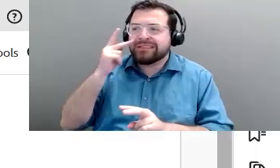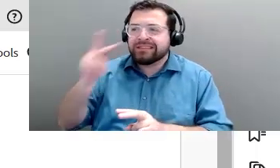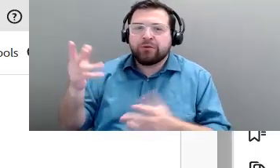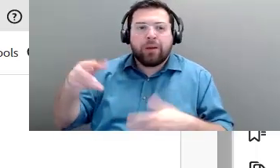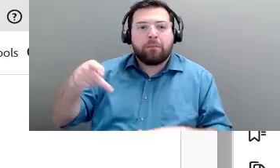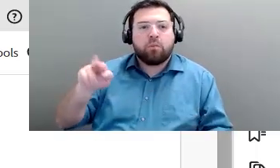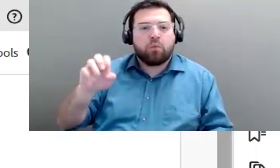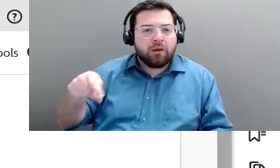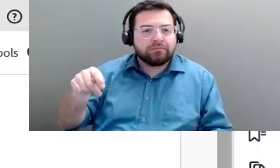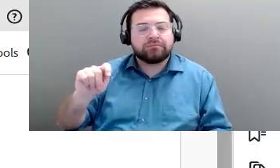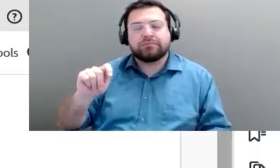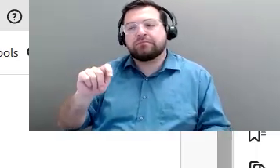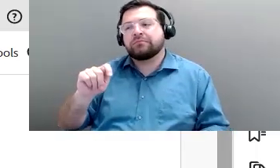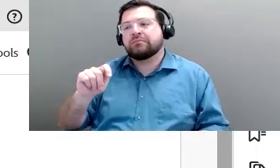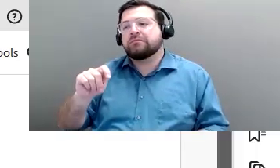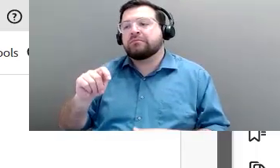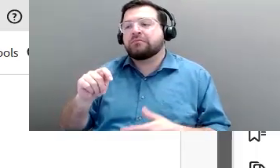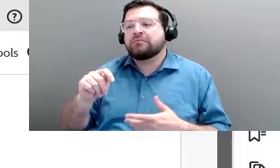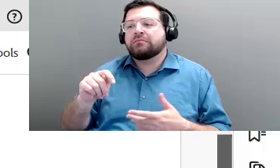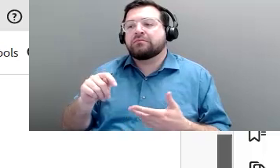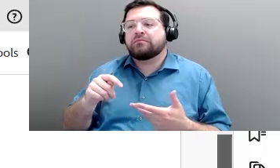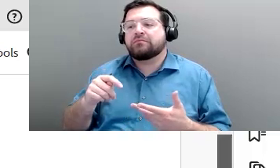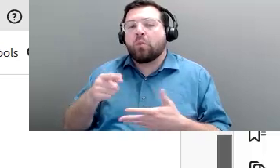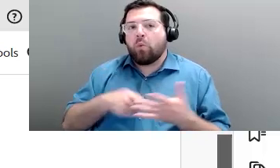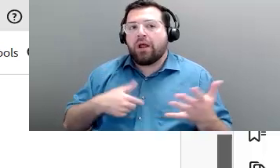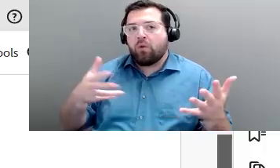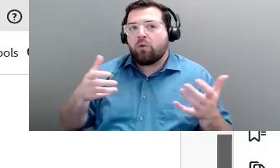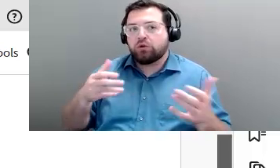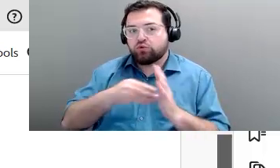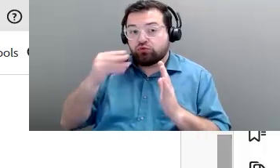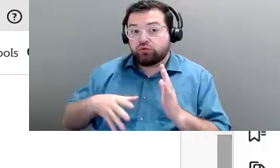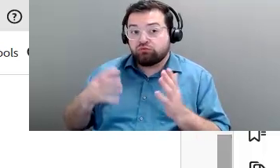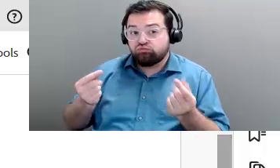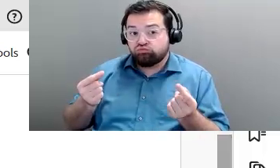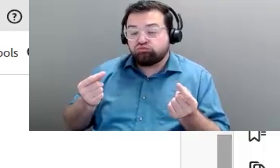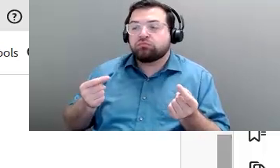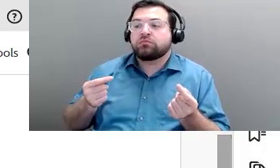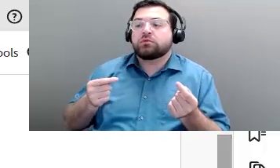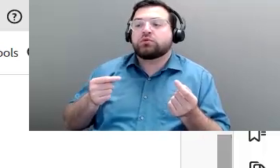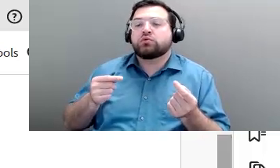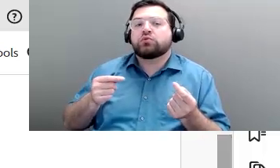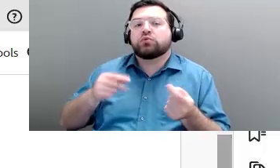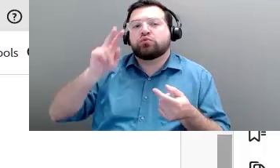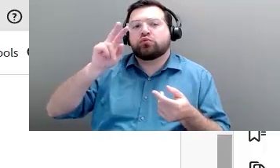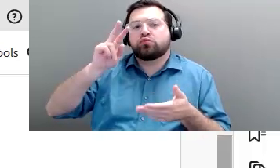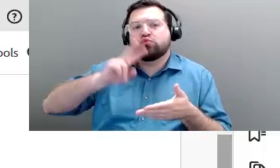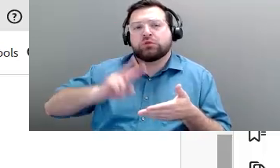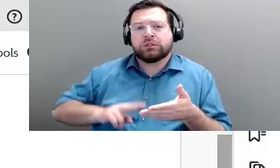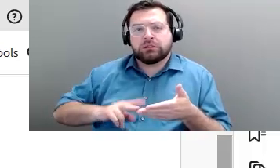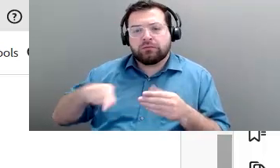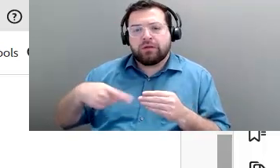You know what I have the students do is to, read about three of the different,